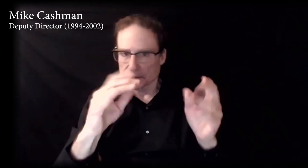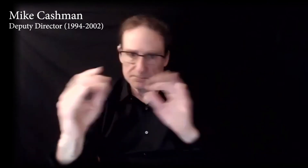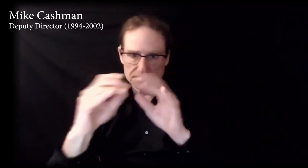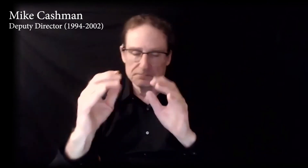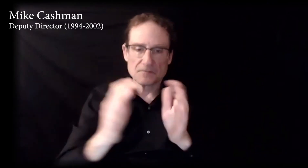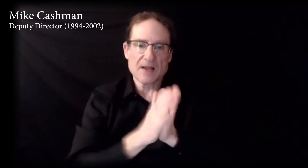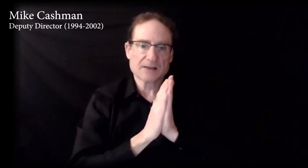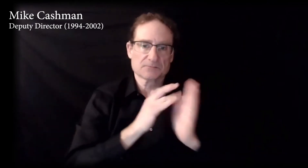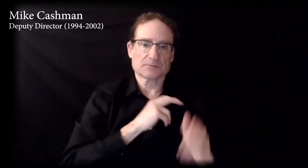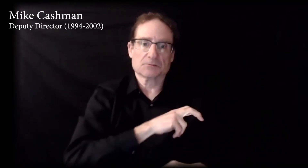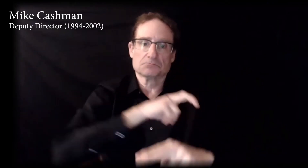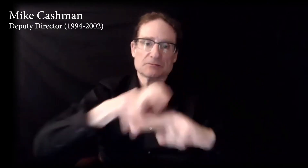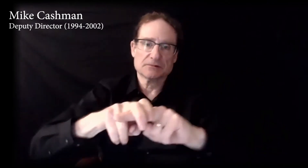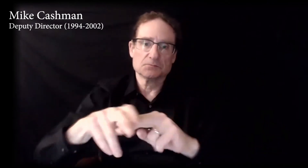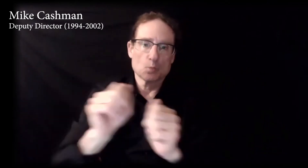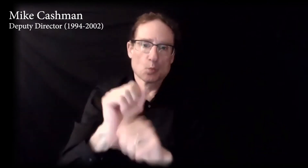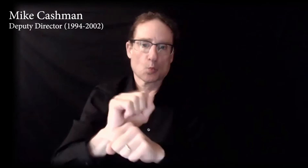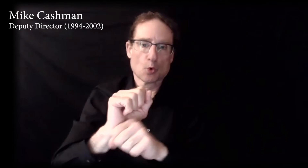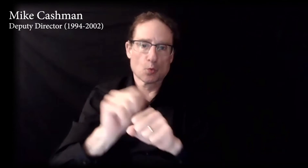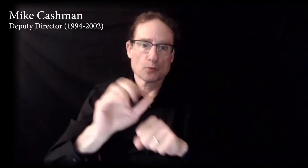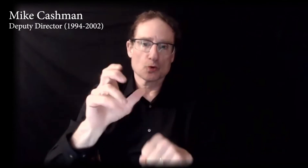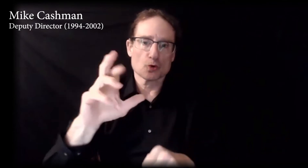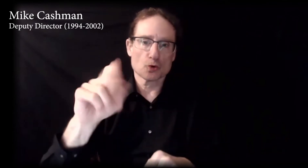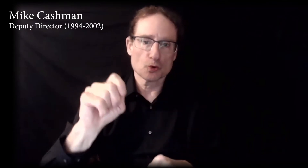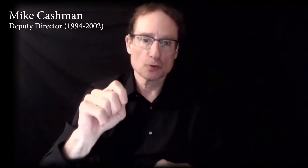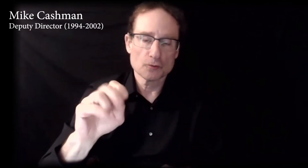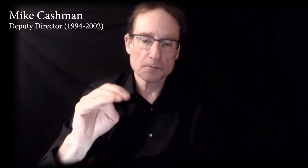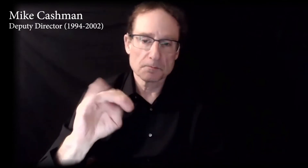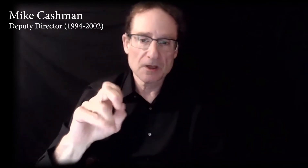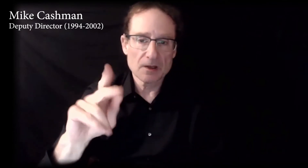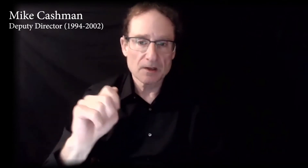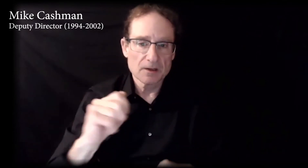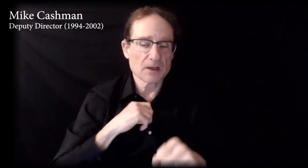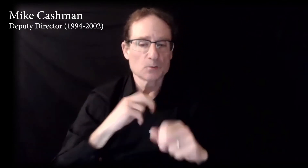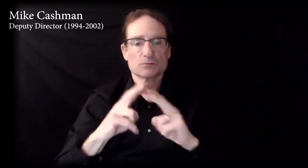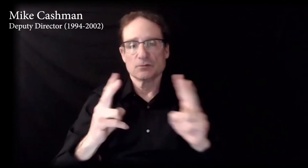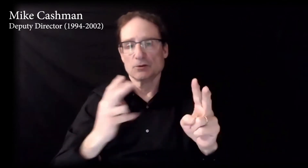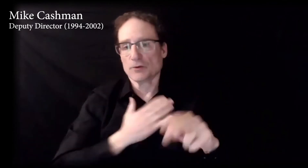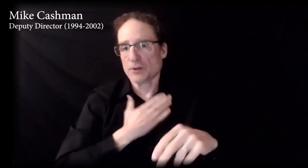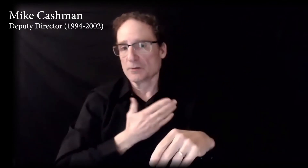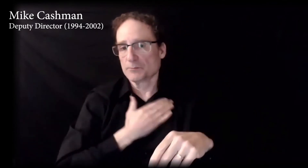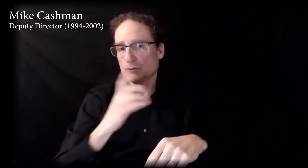and who worked with Curt Micka to join the Commission and work with Curt.